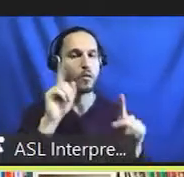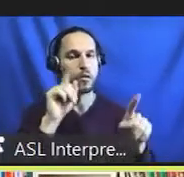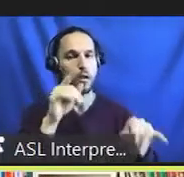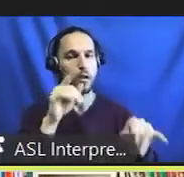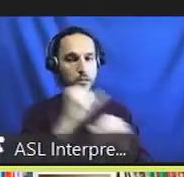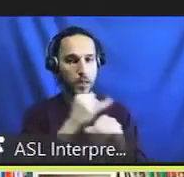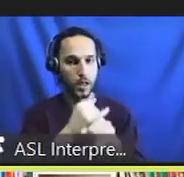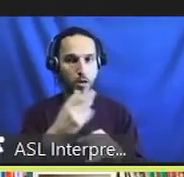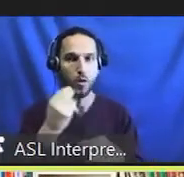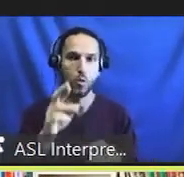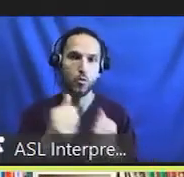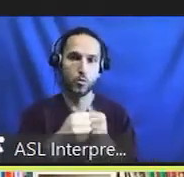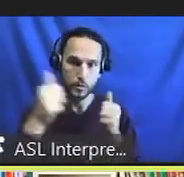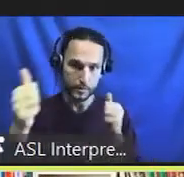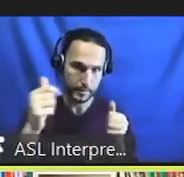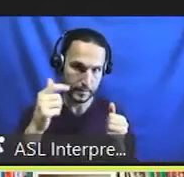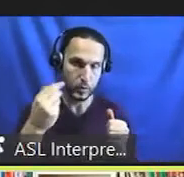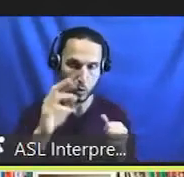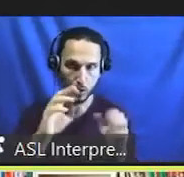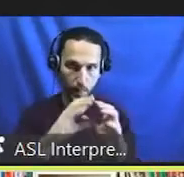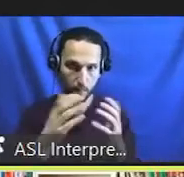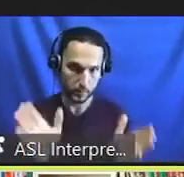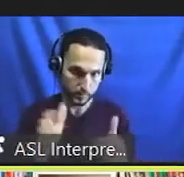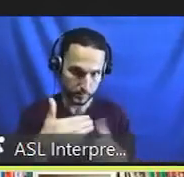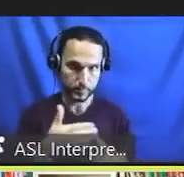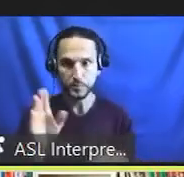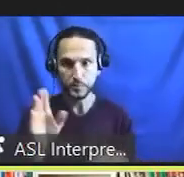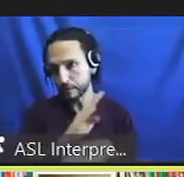in the classroom, for business meetings, events, et cetera.